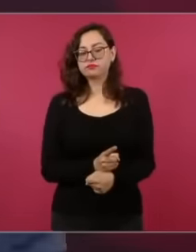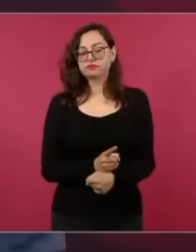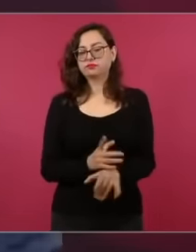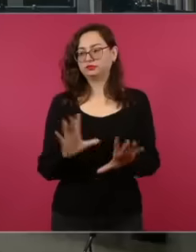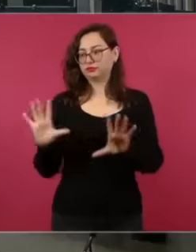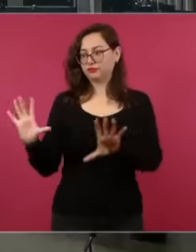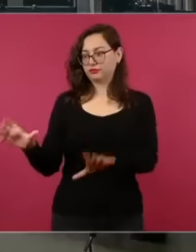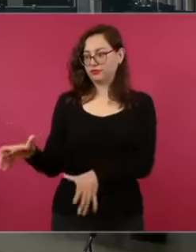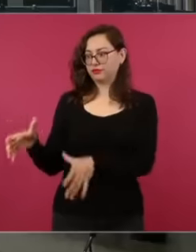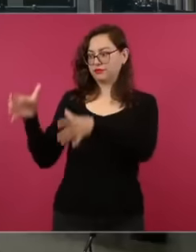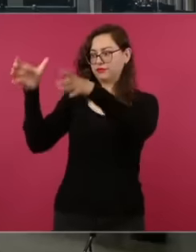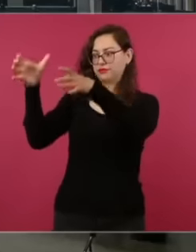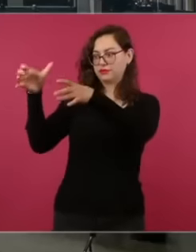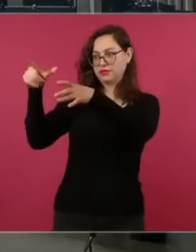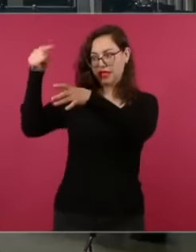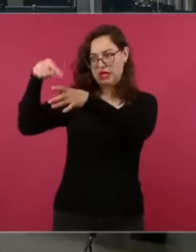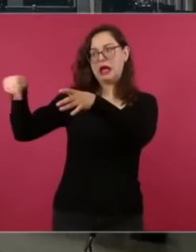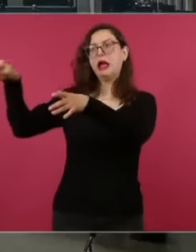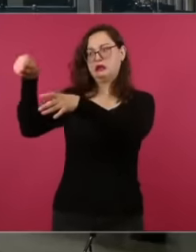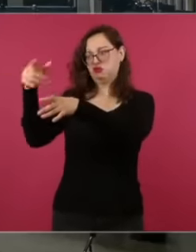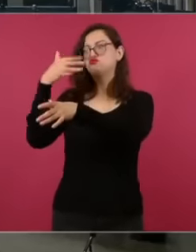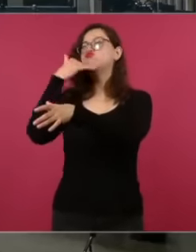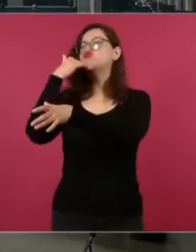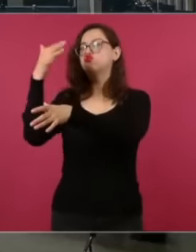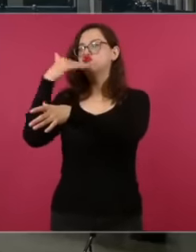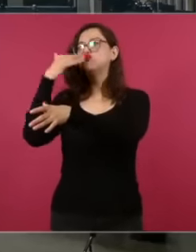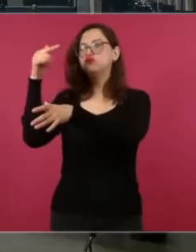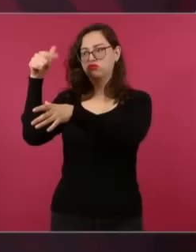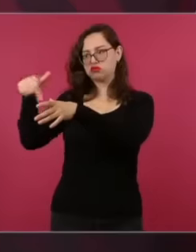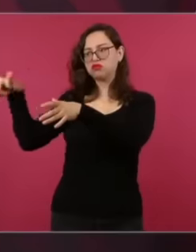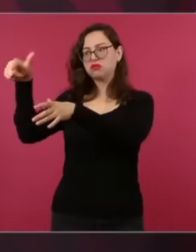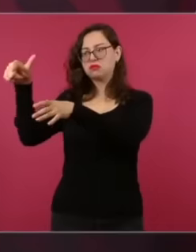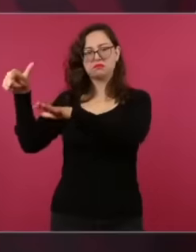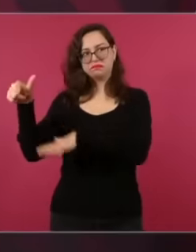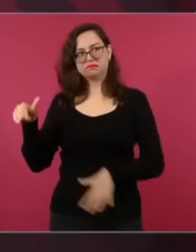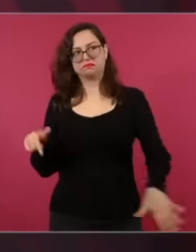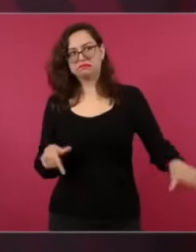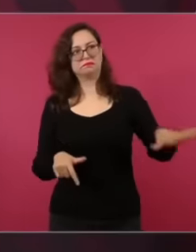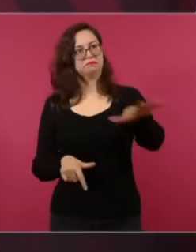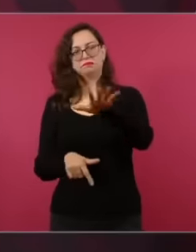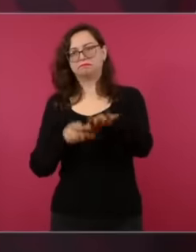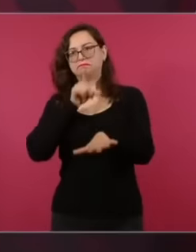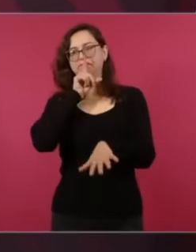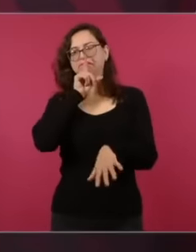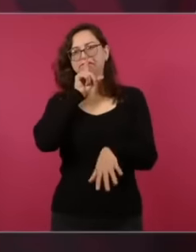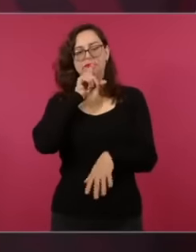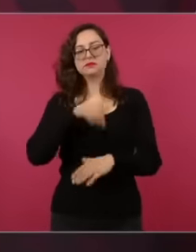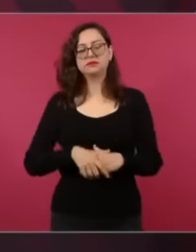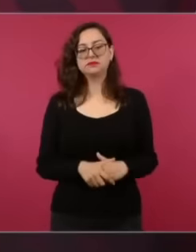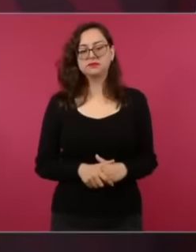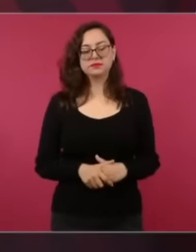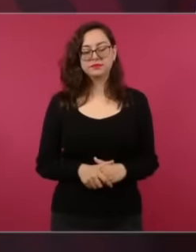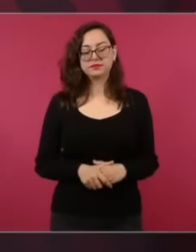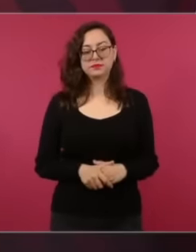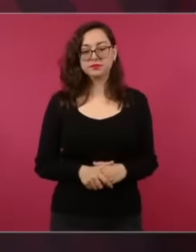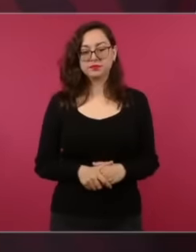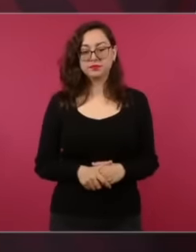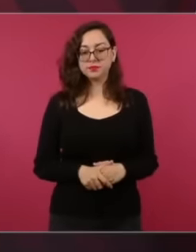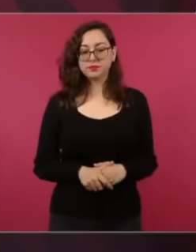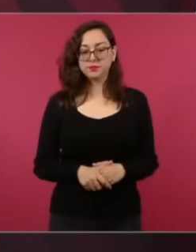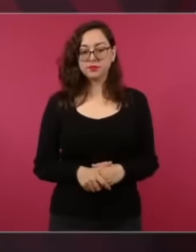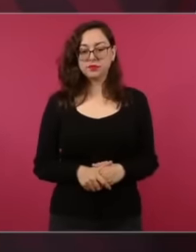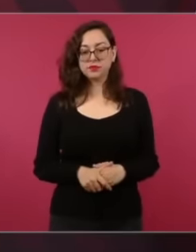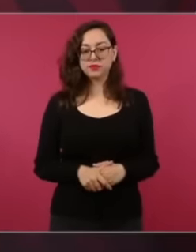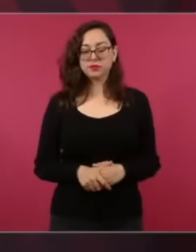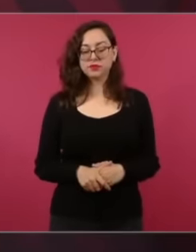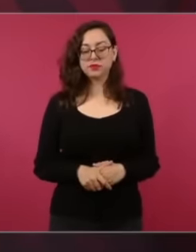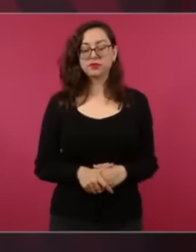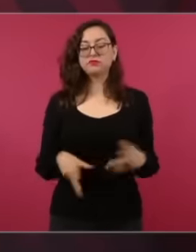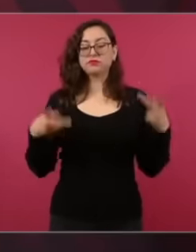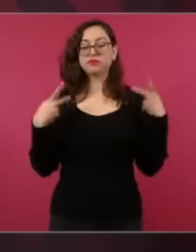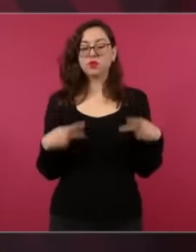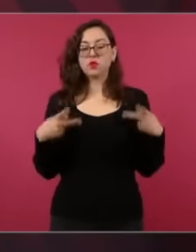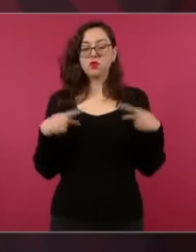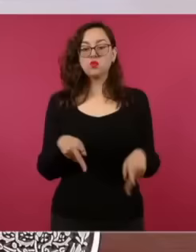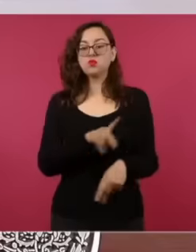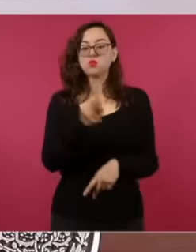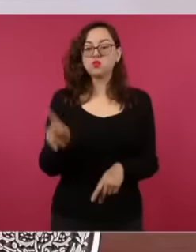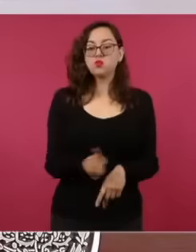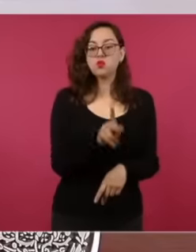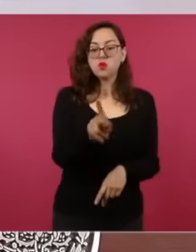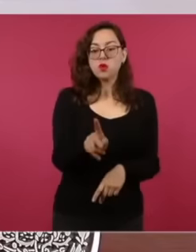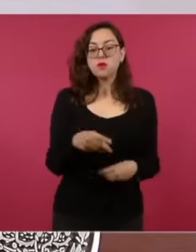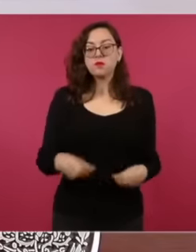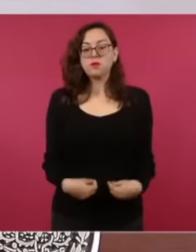the top. The people from the towns. The Mexican families. There are